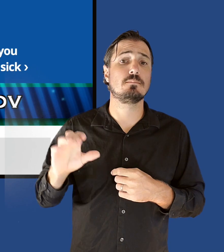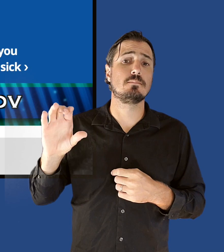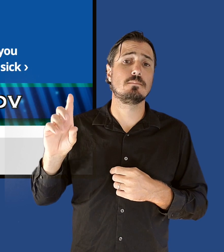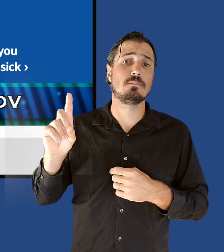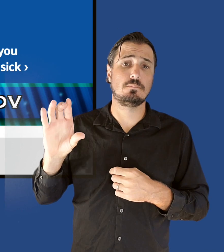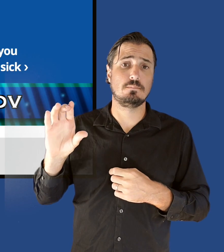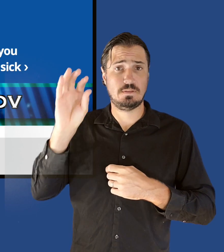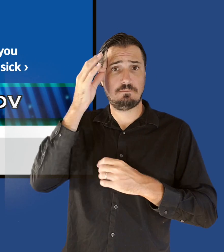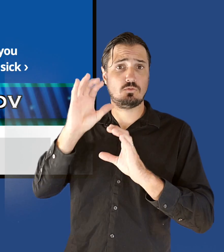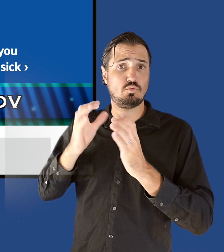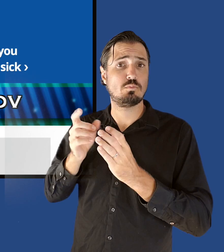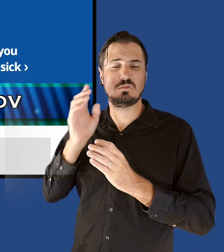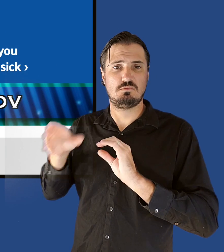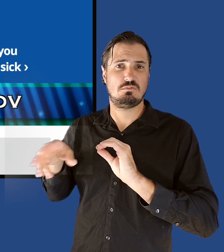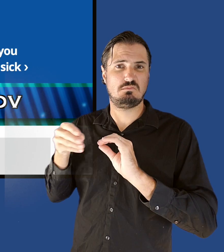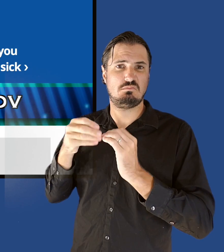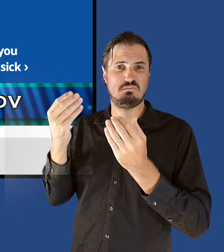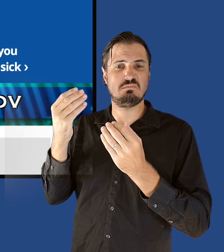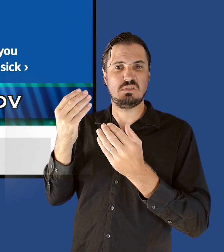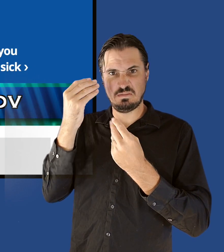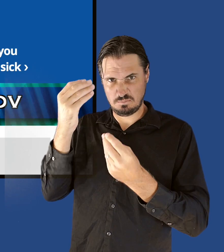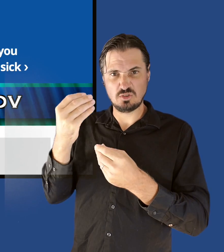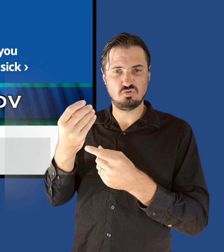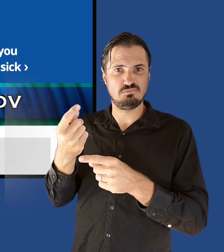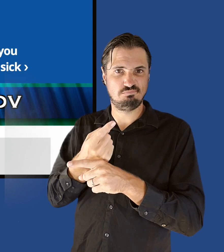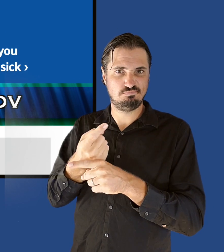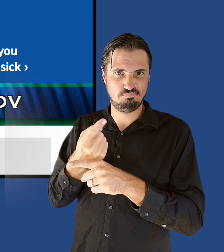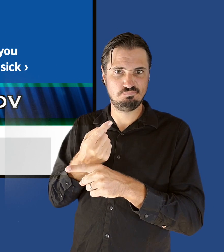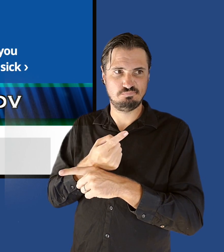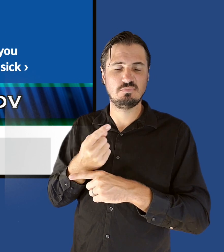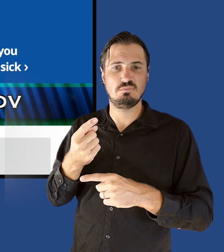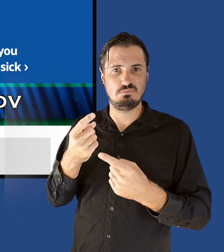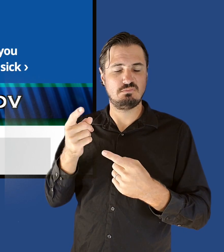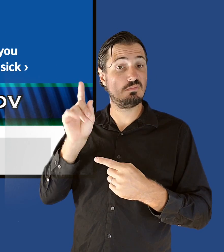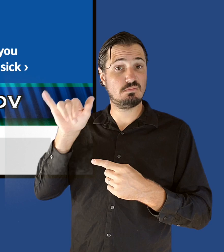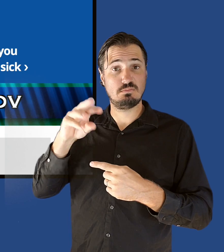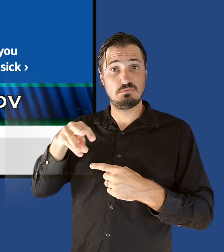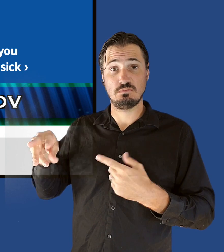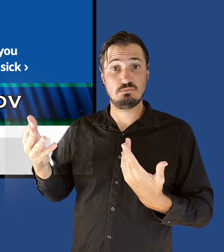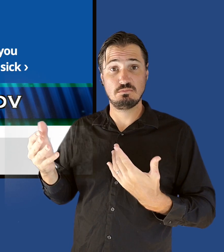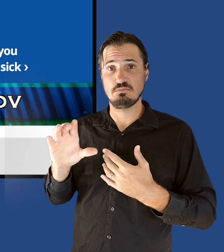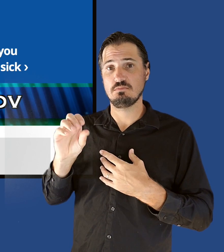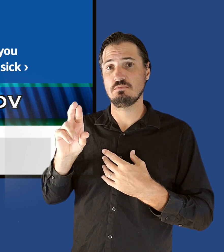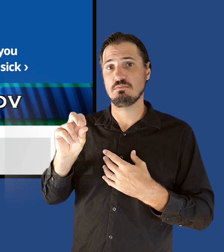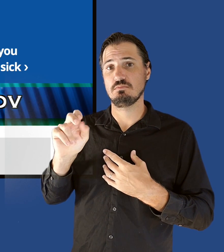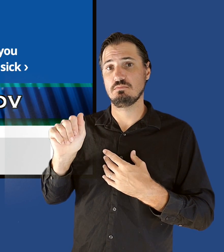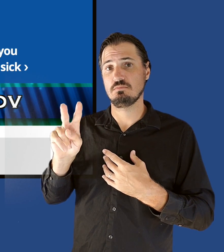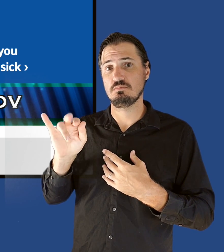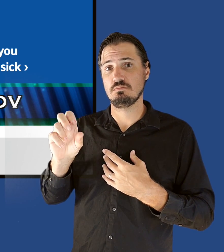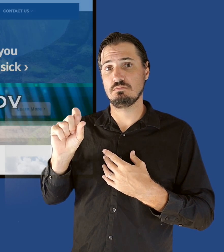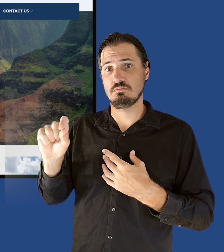The Centers for Disease Control is also updating its website regularly. For more information, please visit Coronavirus.gov.